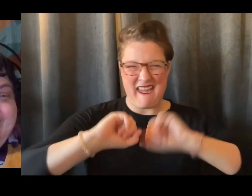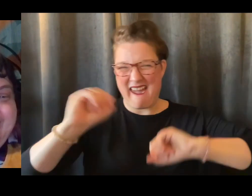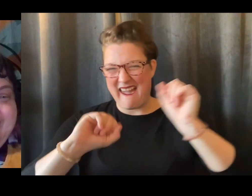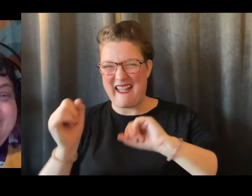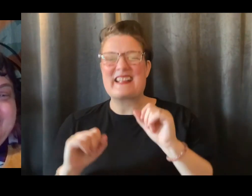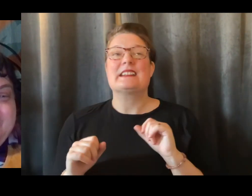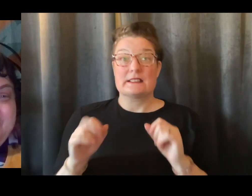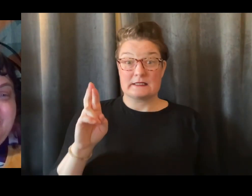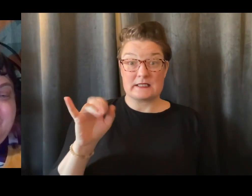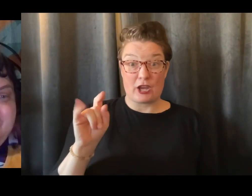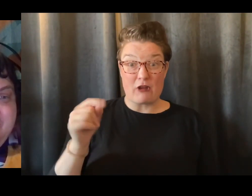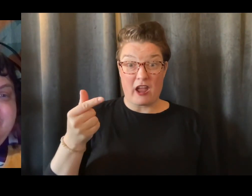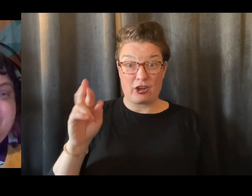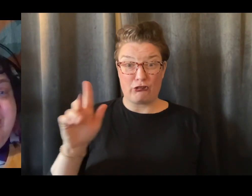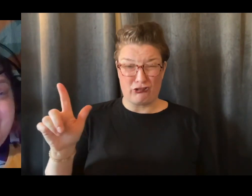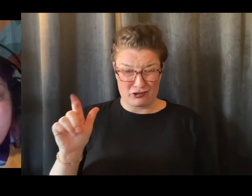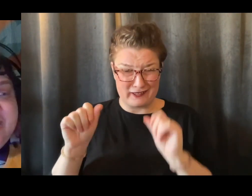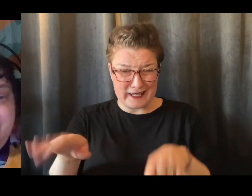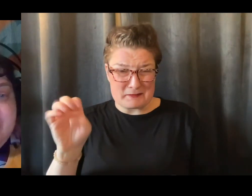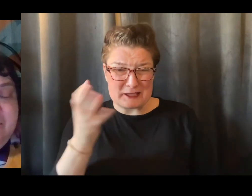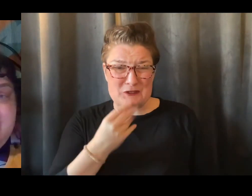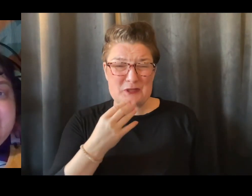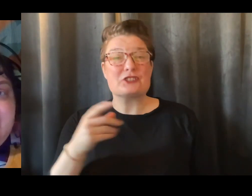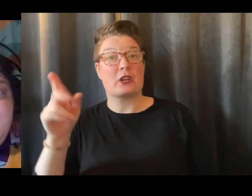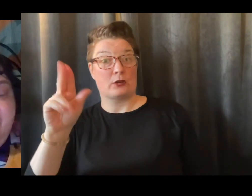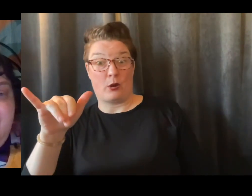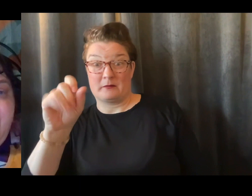Nomy: Yeah, that was the first place that I found Jews who I felt